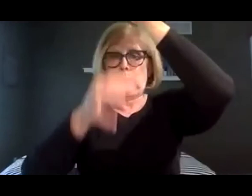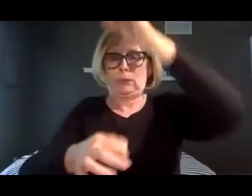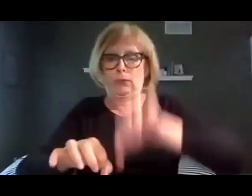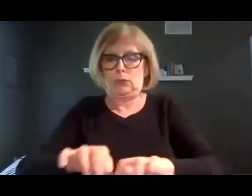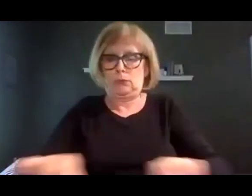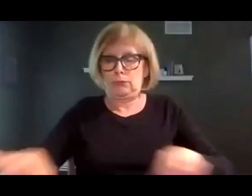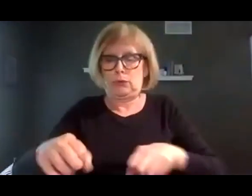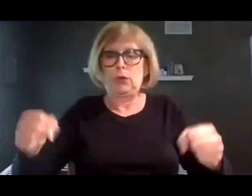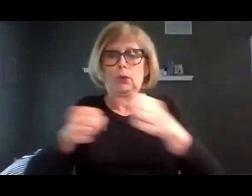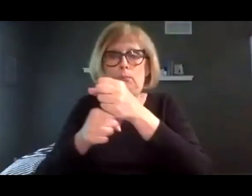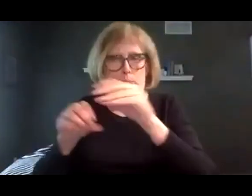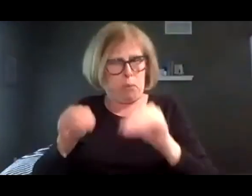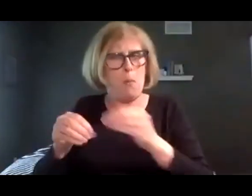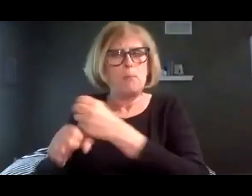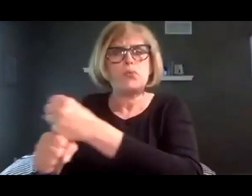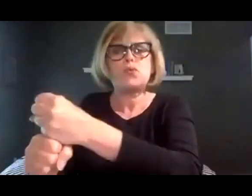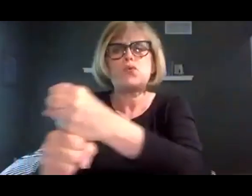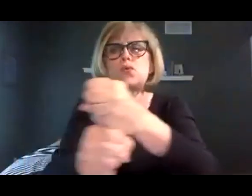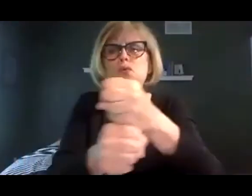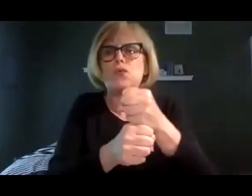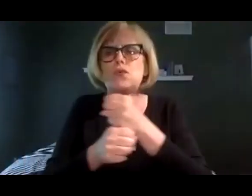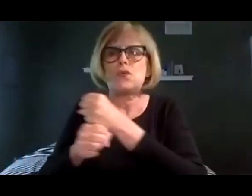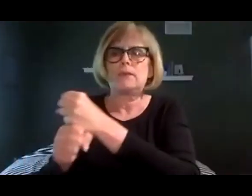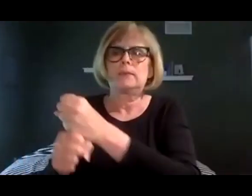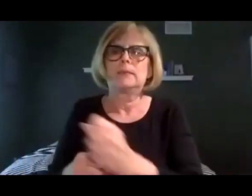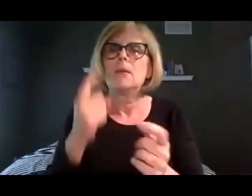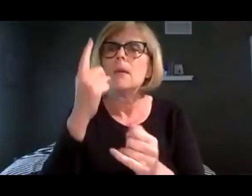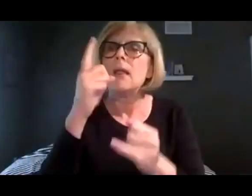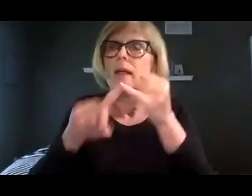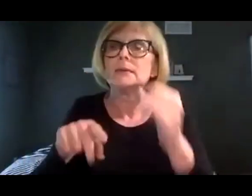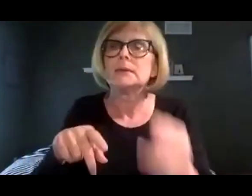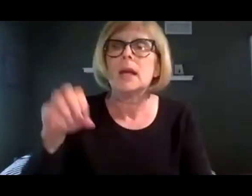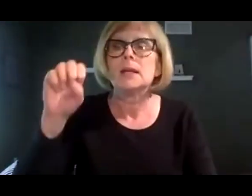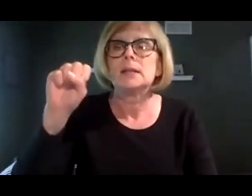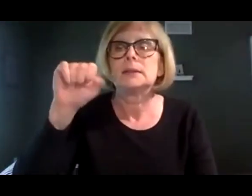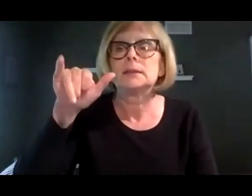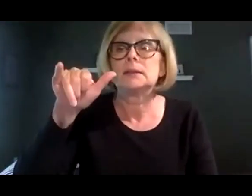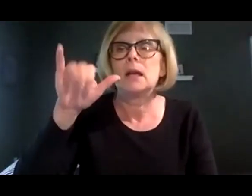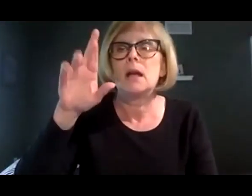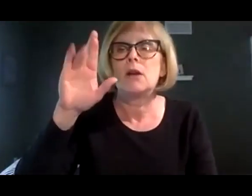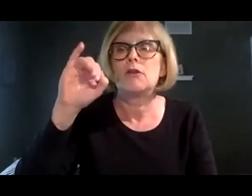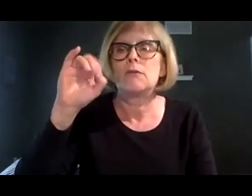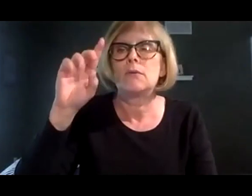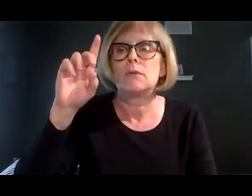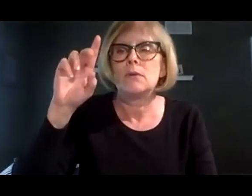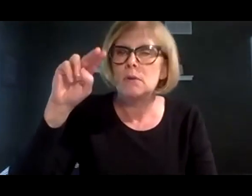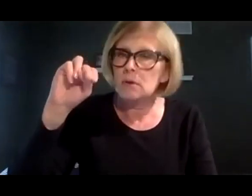She has a feeding pump pole to move her feeding pump.